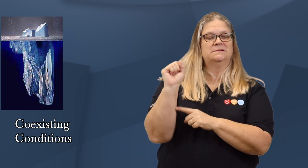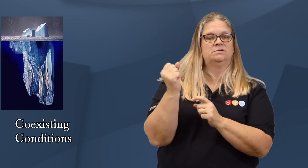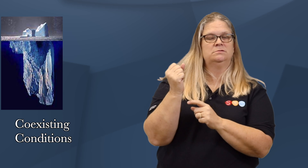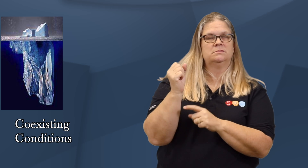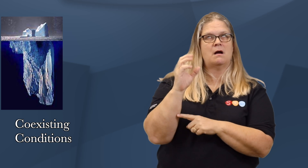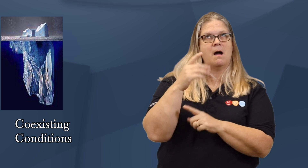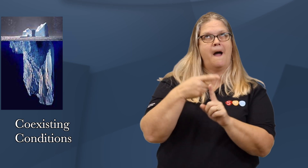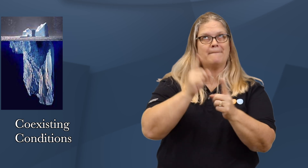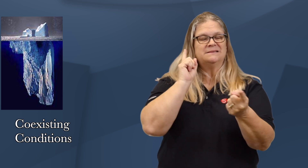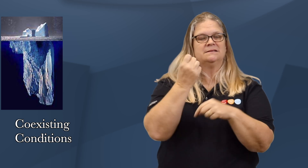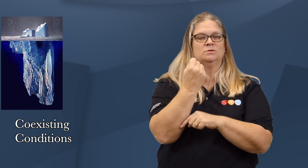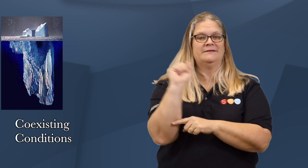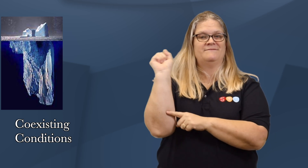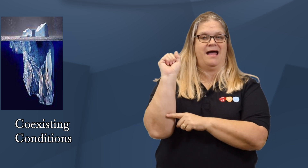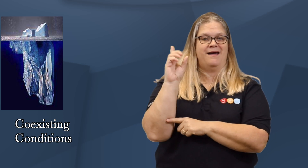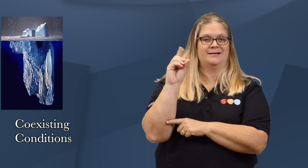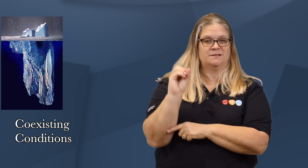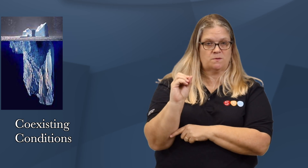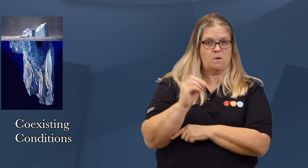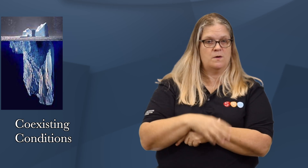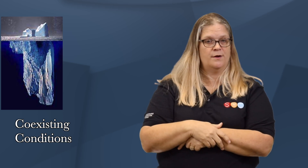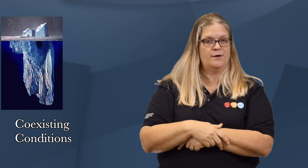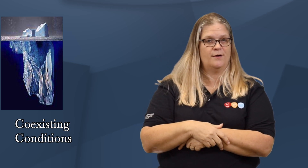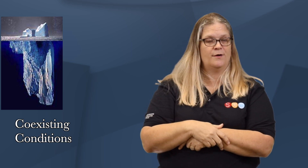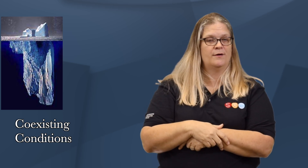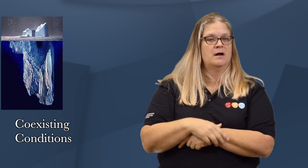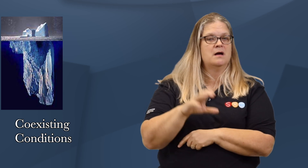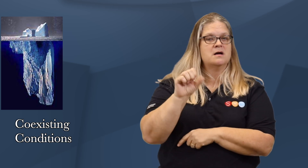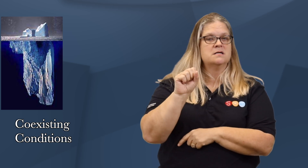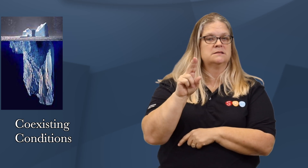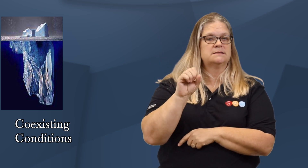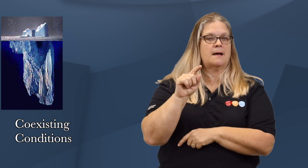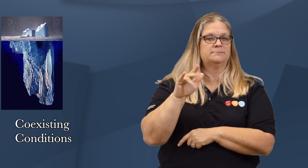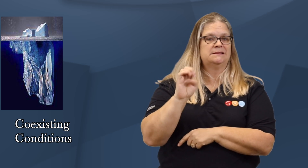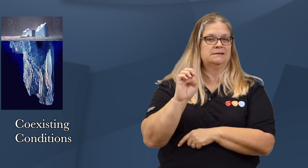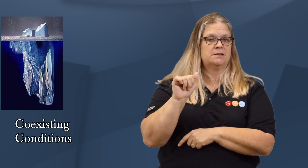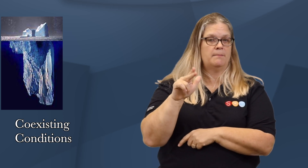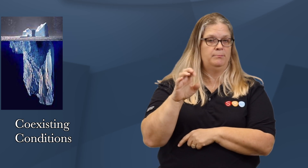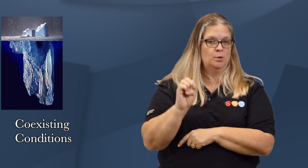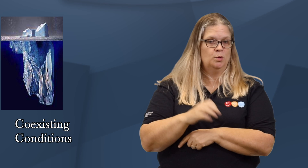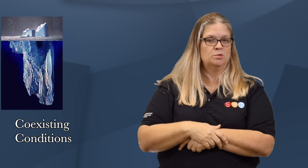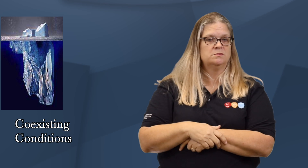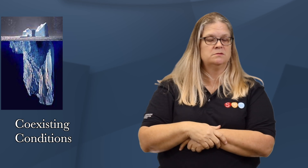oppositional defiant disorder, substance abuse,